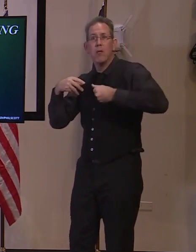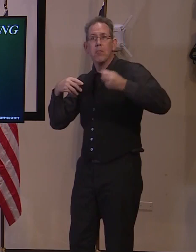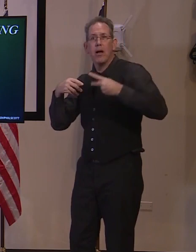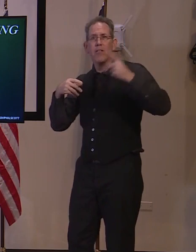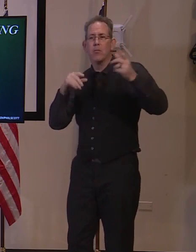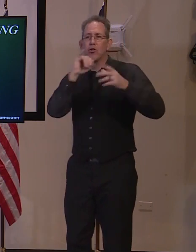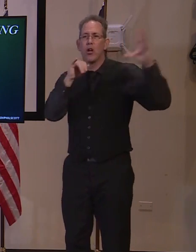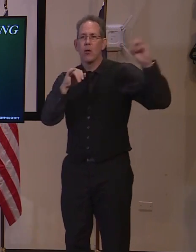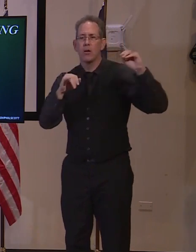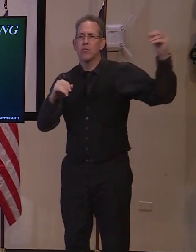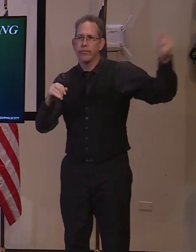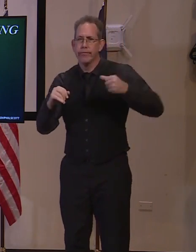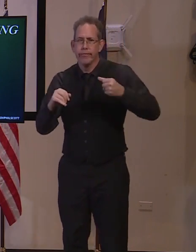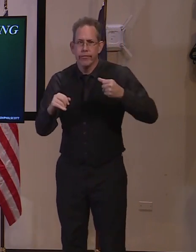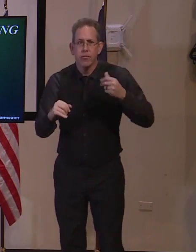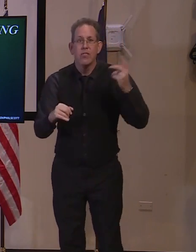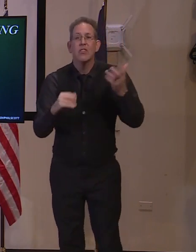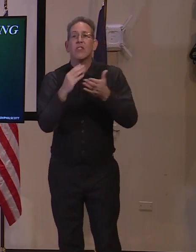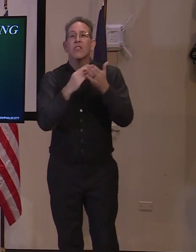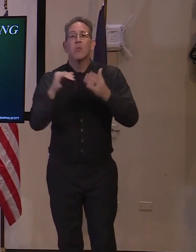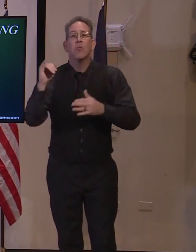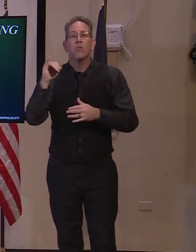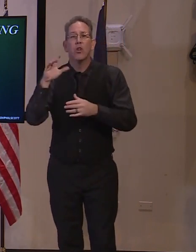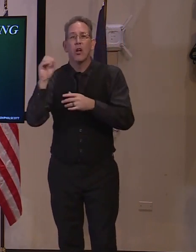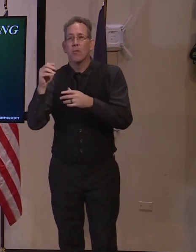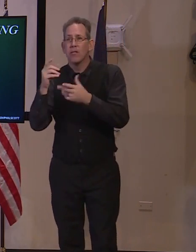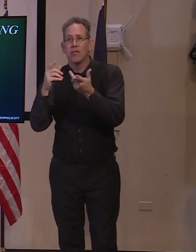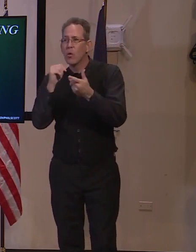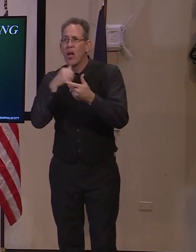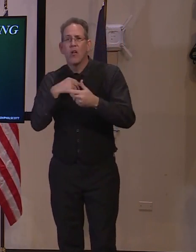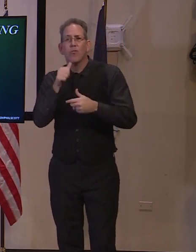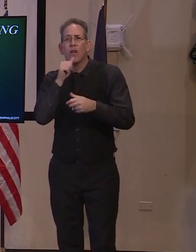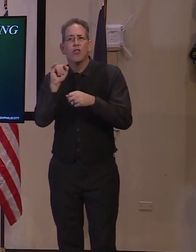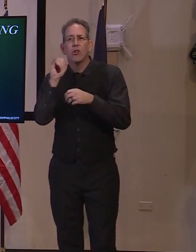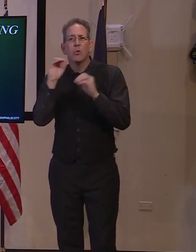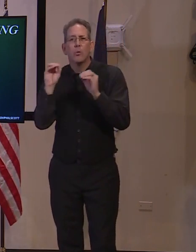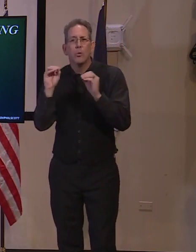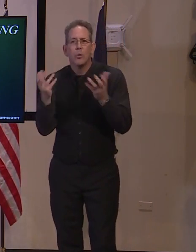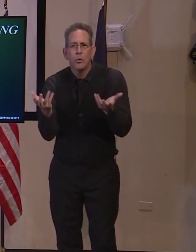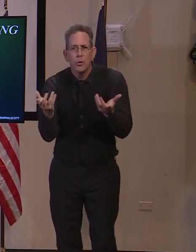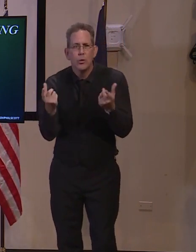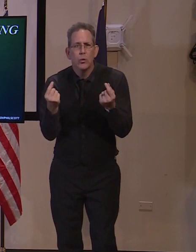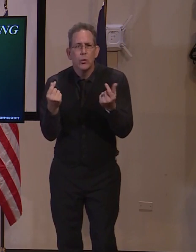have more information on this effort in the coming days. Lastly, we're going to